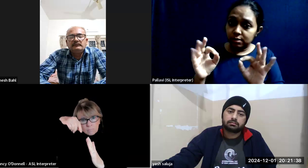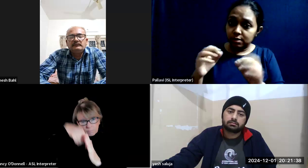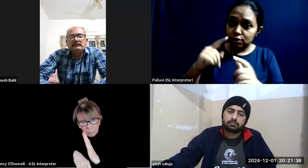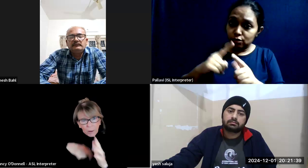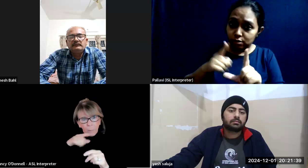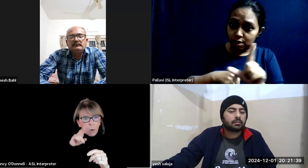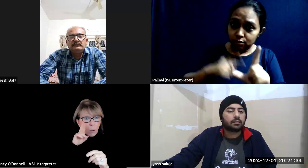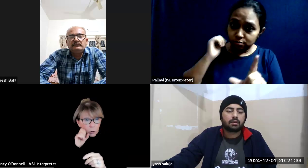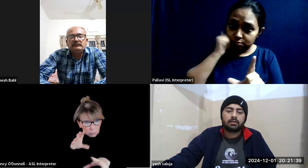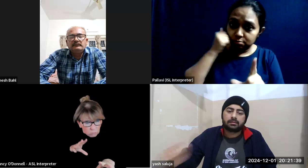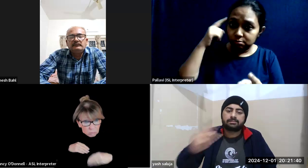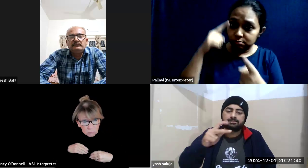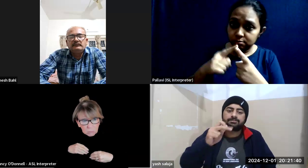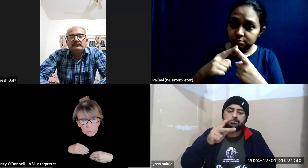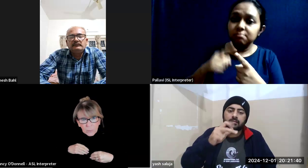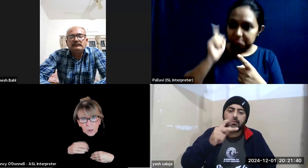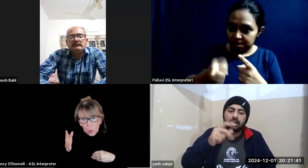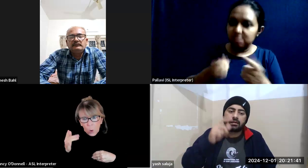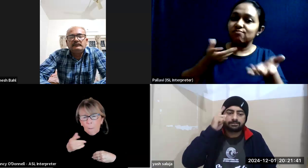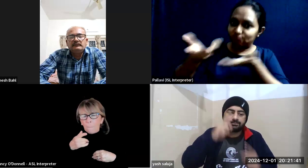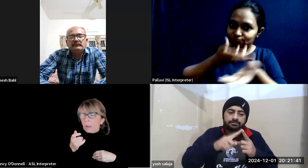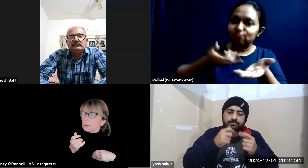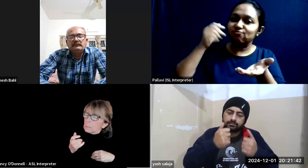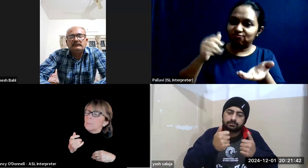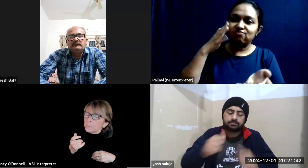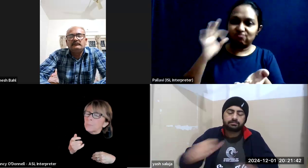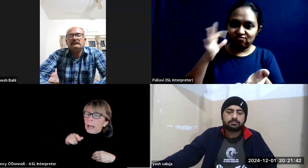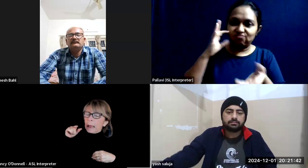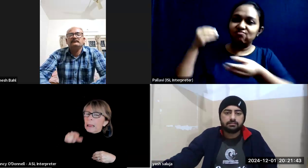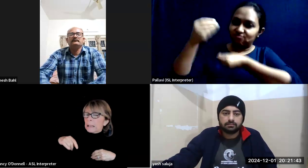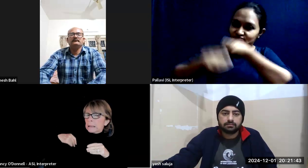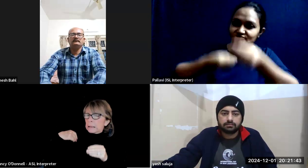Because we really have to talk about you know this inheritance pattern.